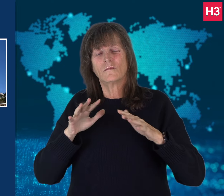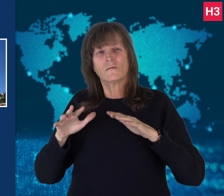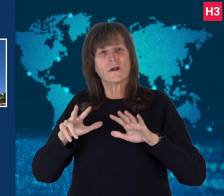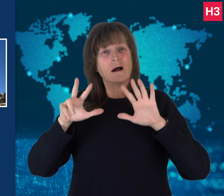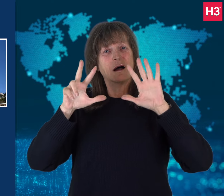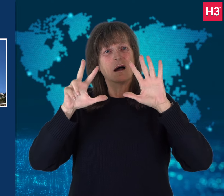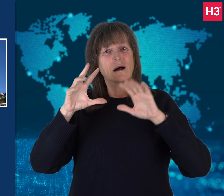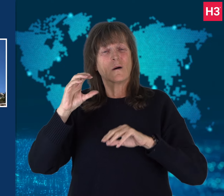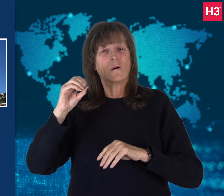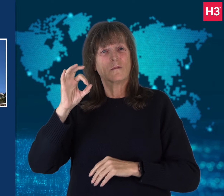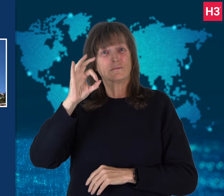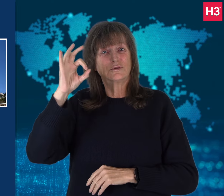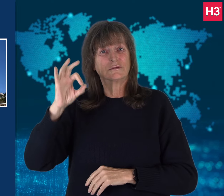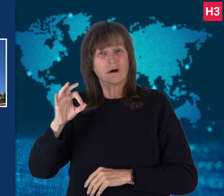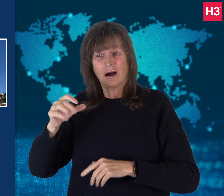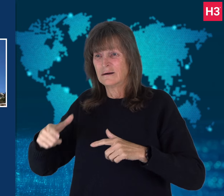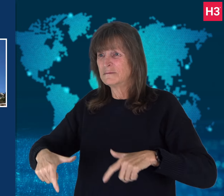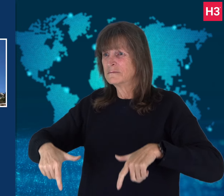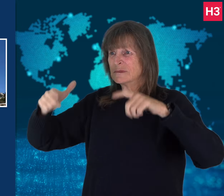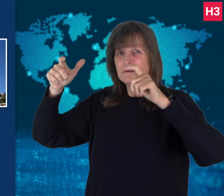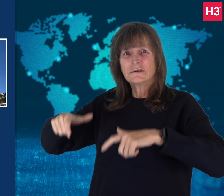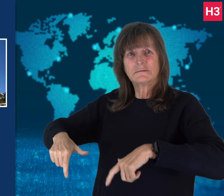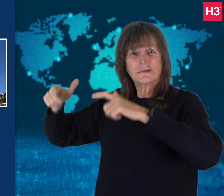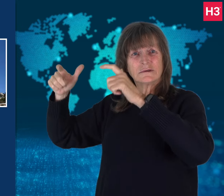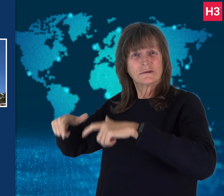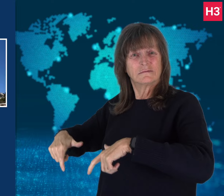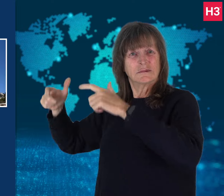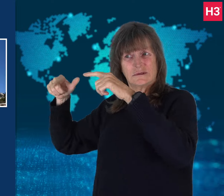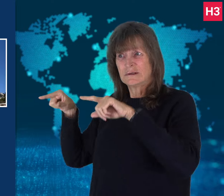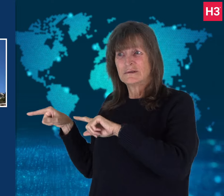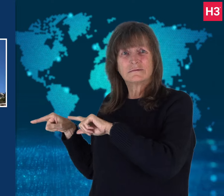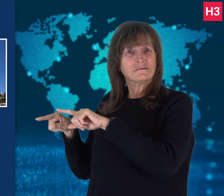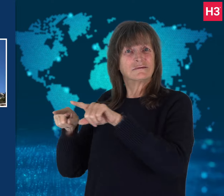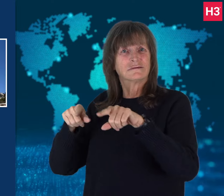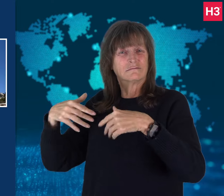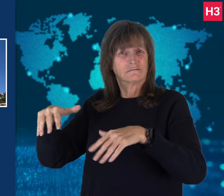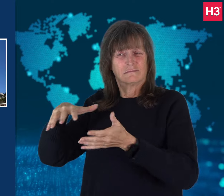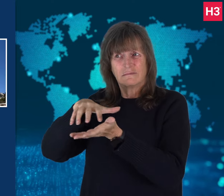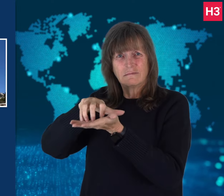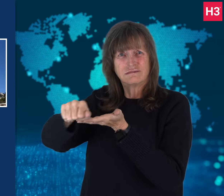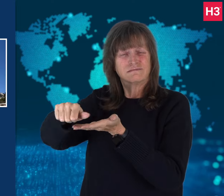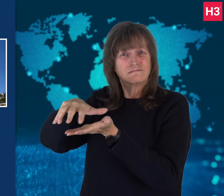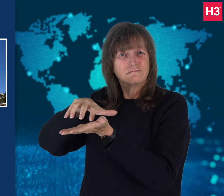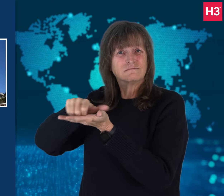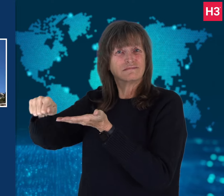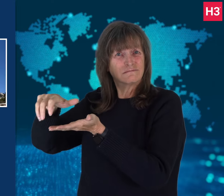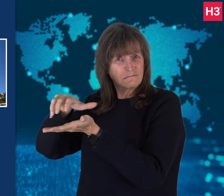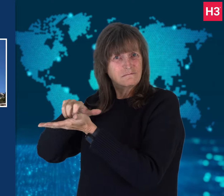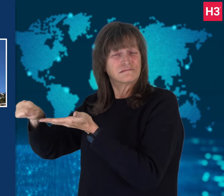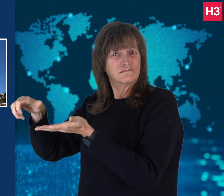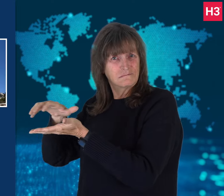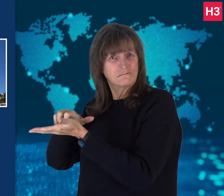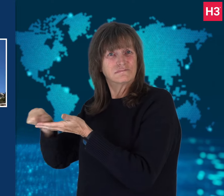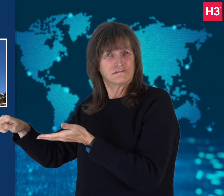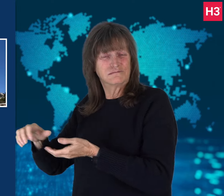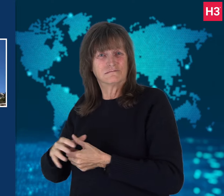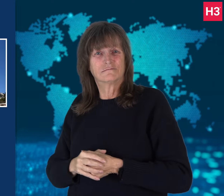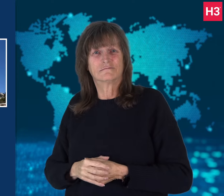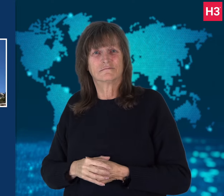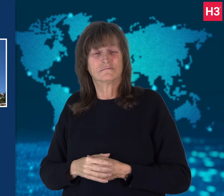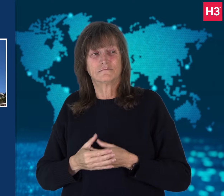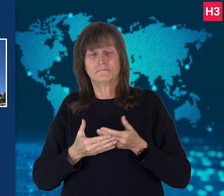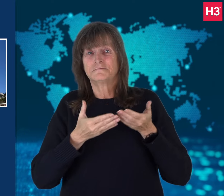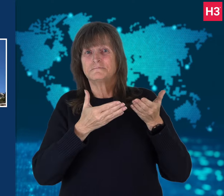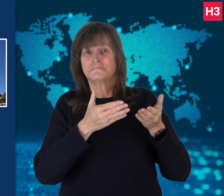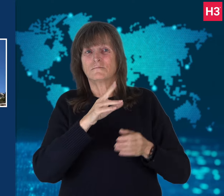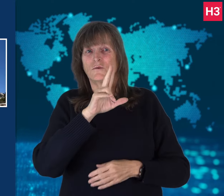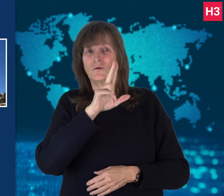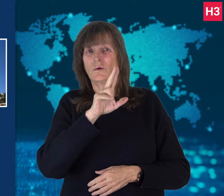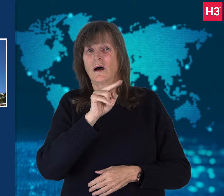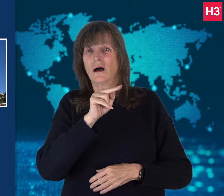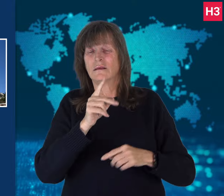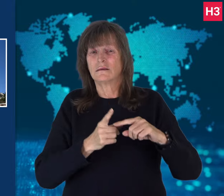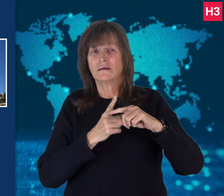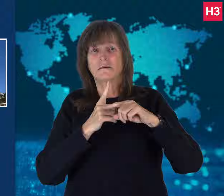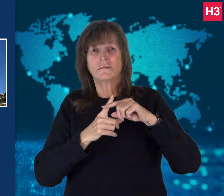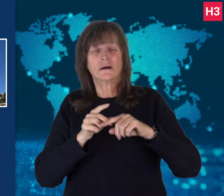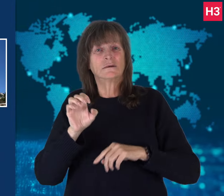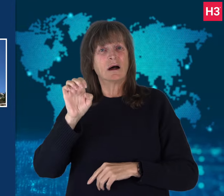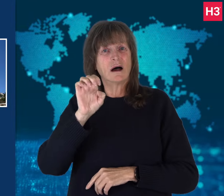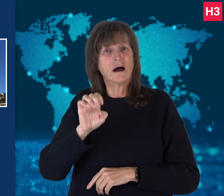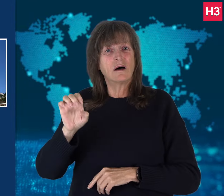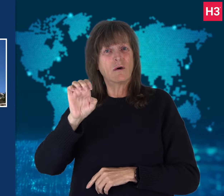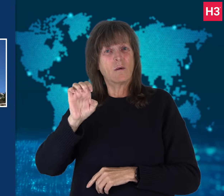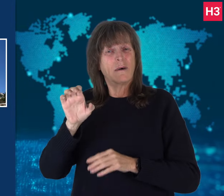destroyed, and the United Nations and European Union